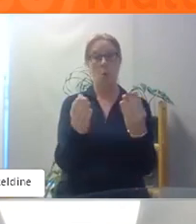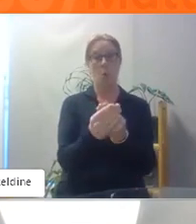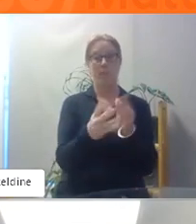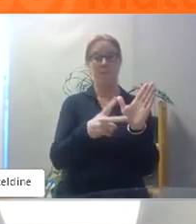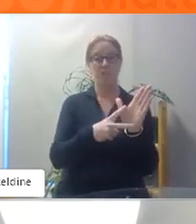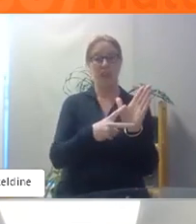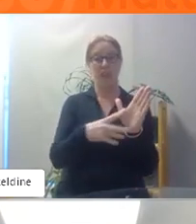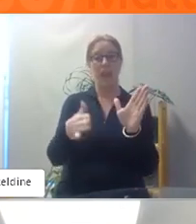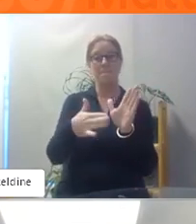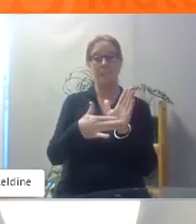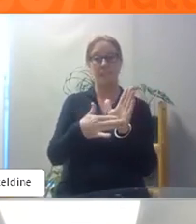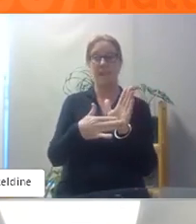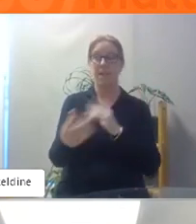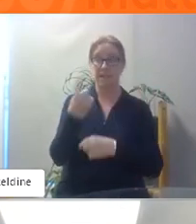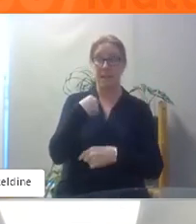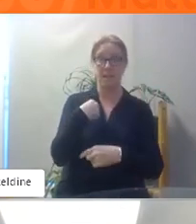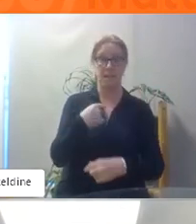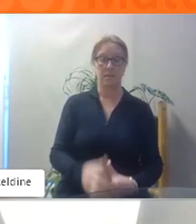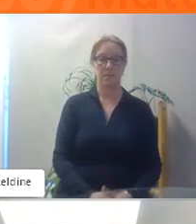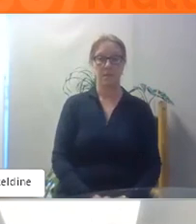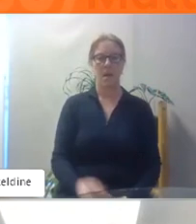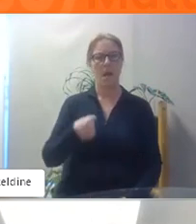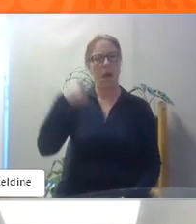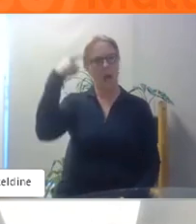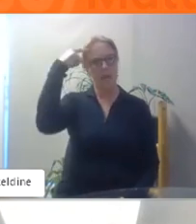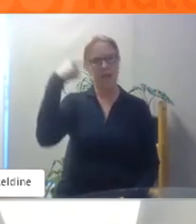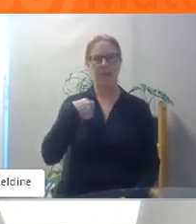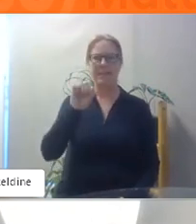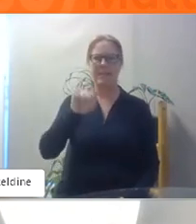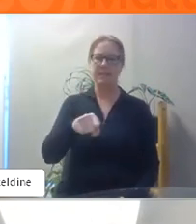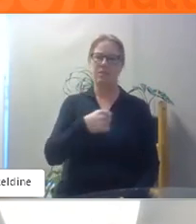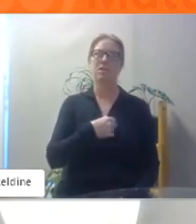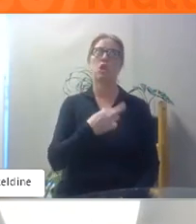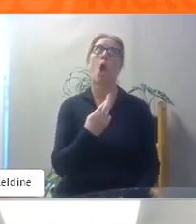have said. I think there is hope and I know that there's some great